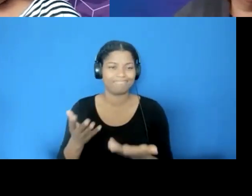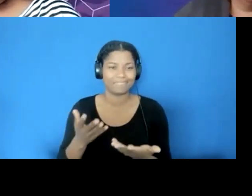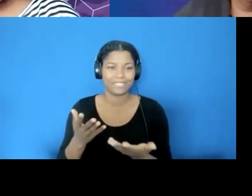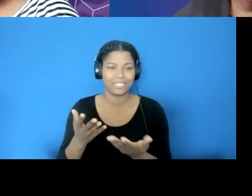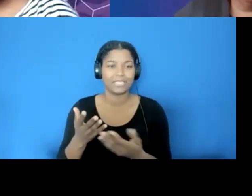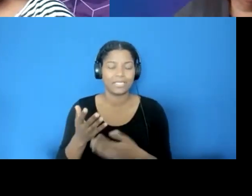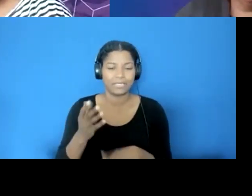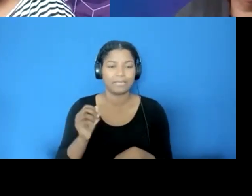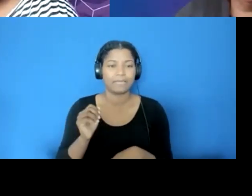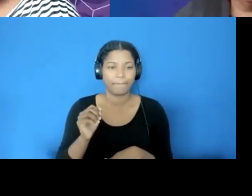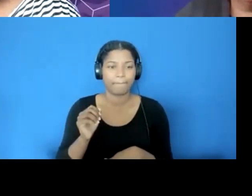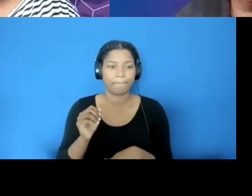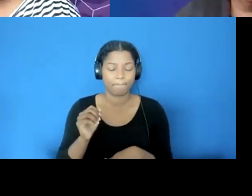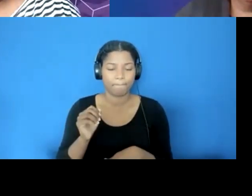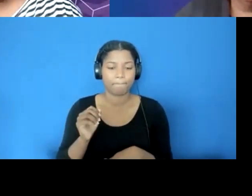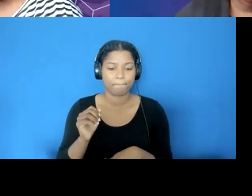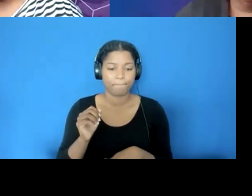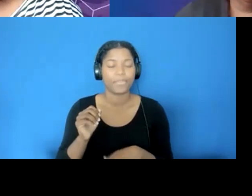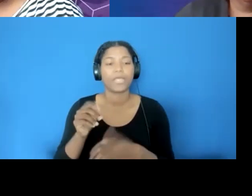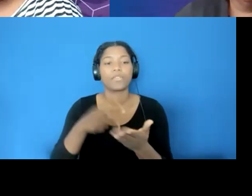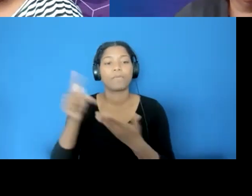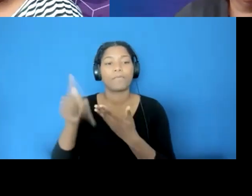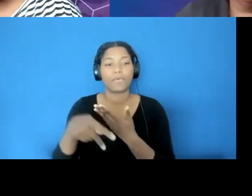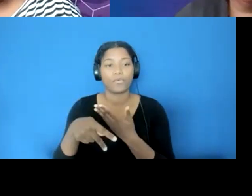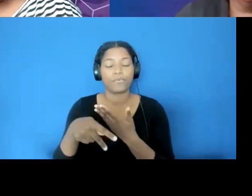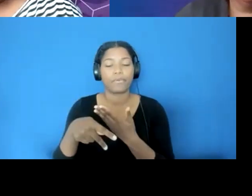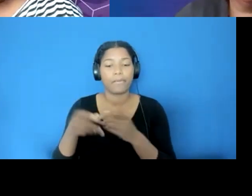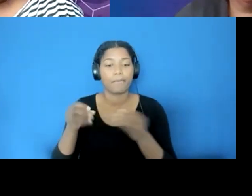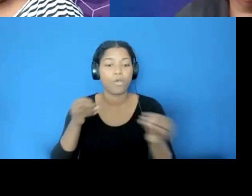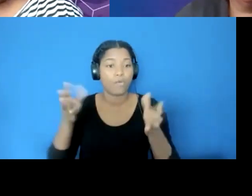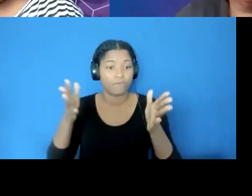by the Cognizant Program Officer for that award if it's a program-related question.